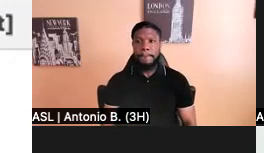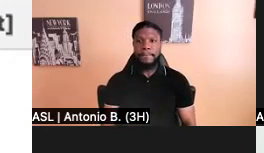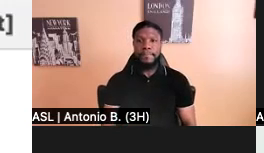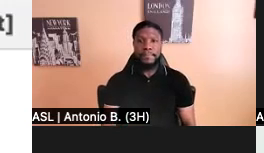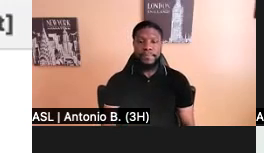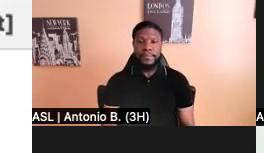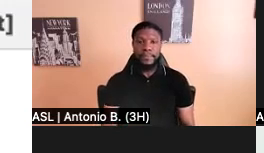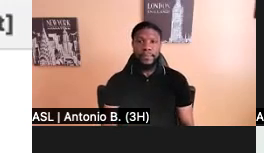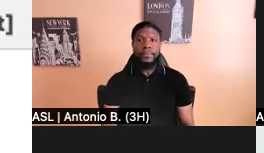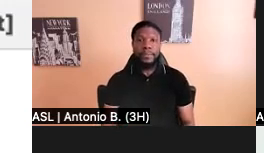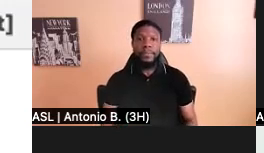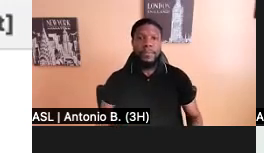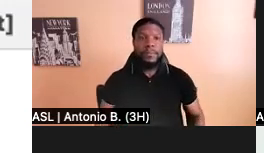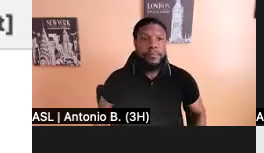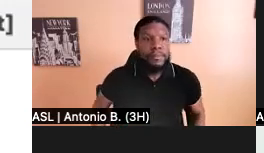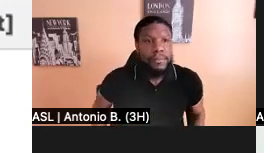Strategies for, "It may be misleading."